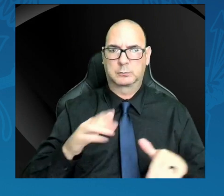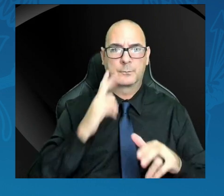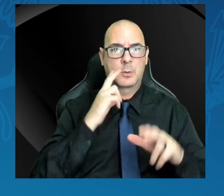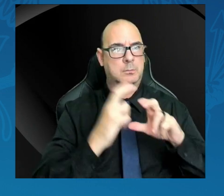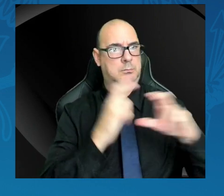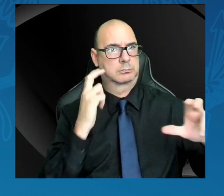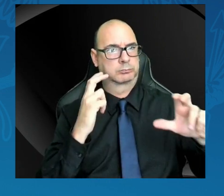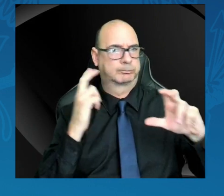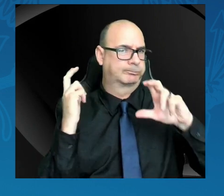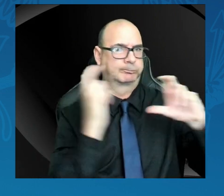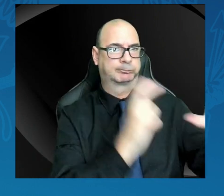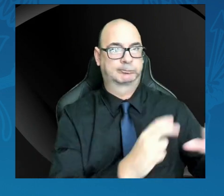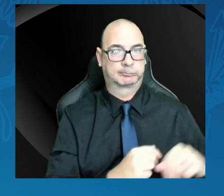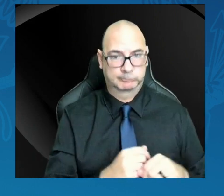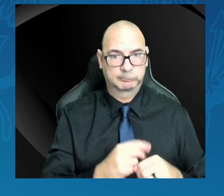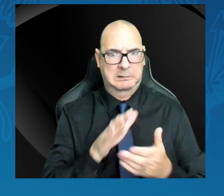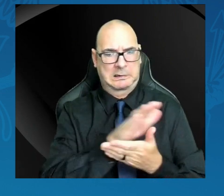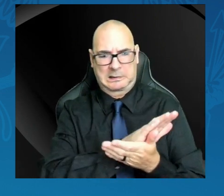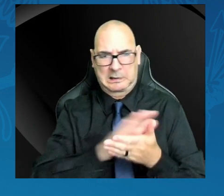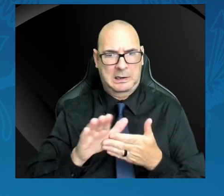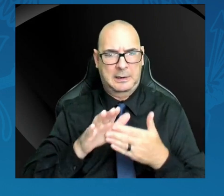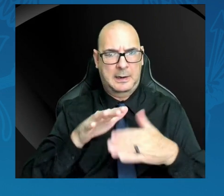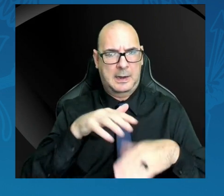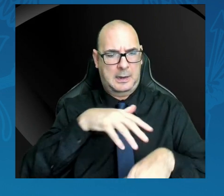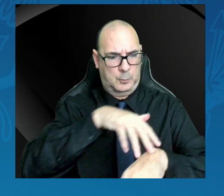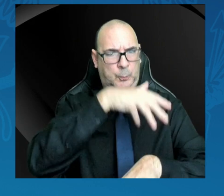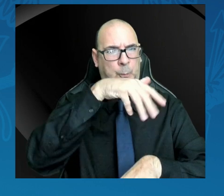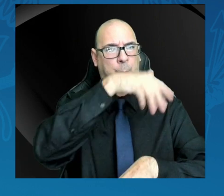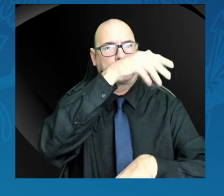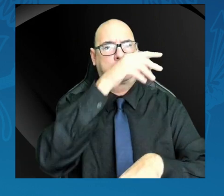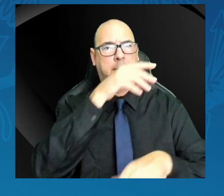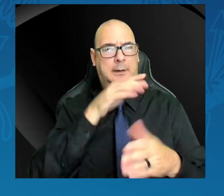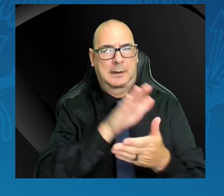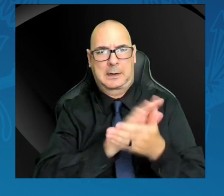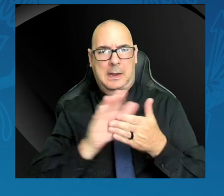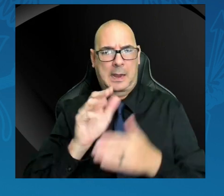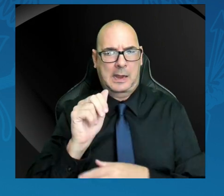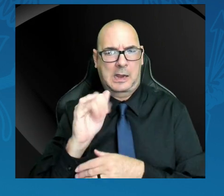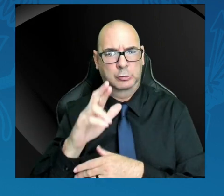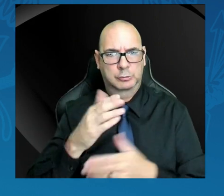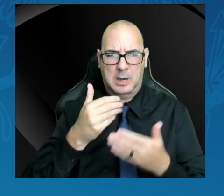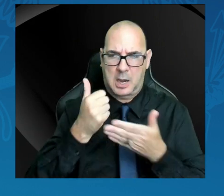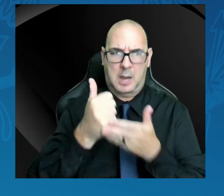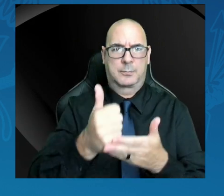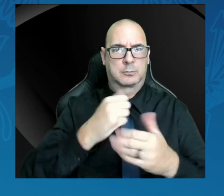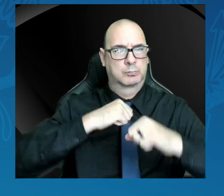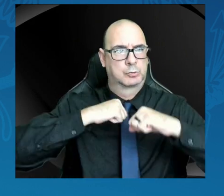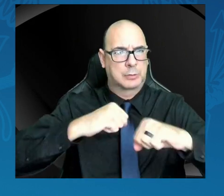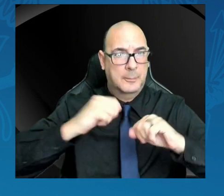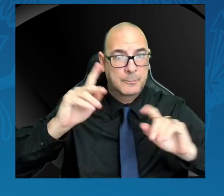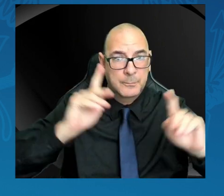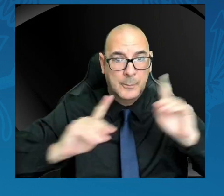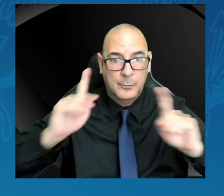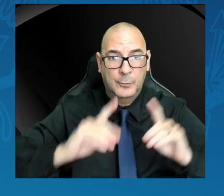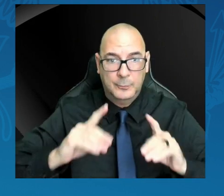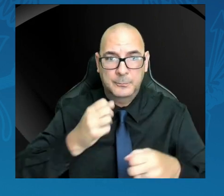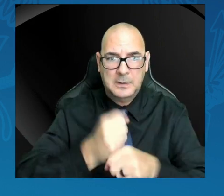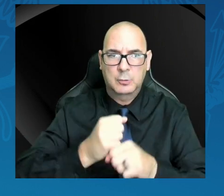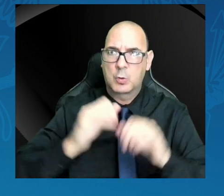protect people's health, and help tackle the climate crisis. And at the same time, it will help spur job creation in communities